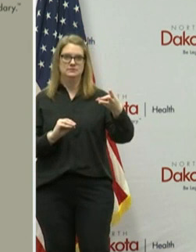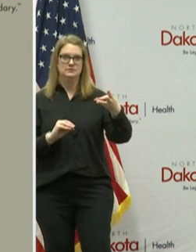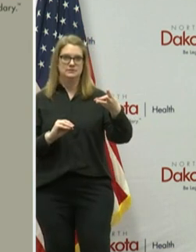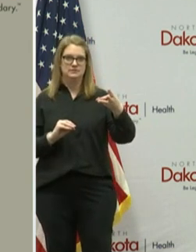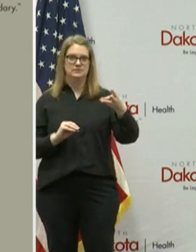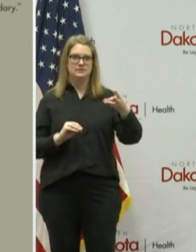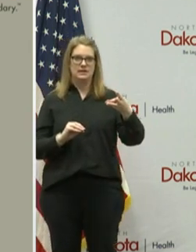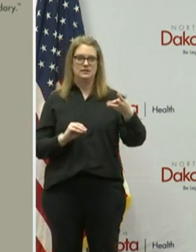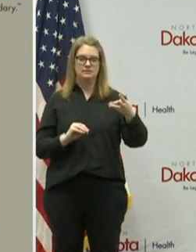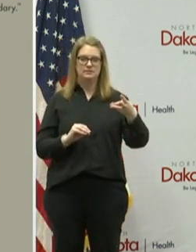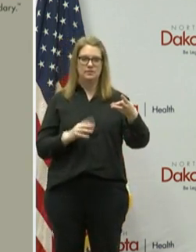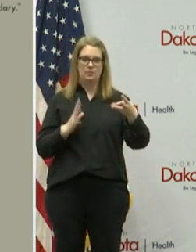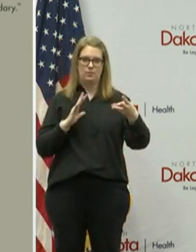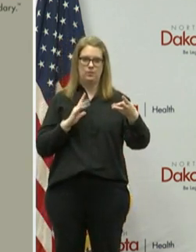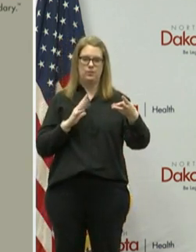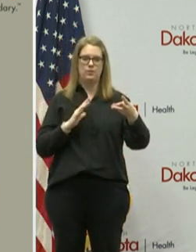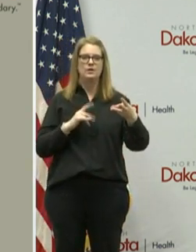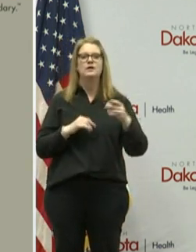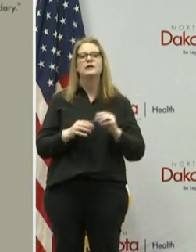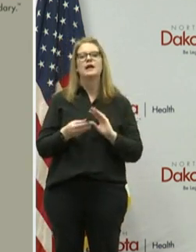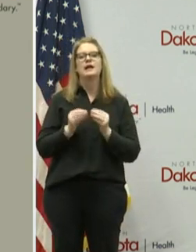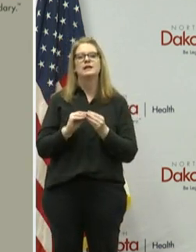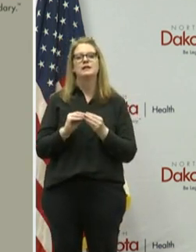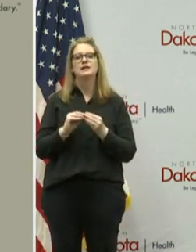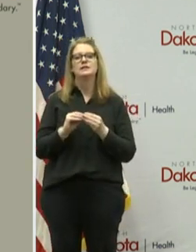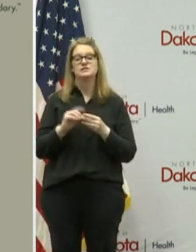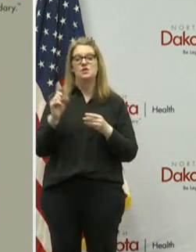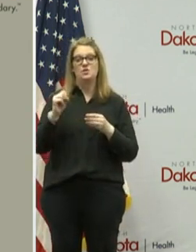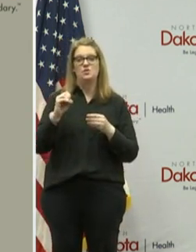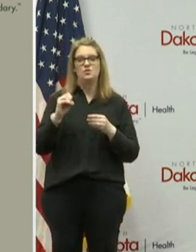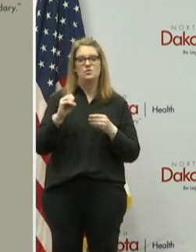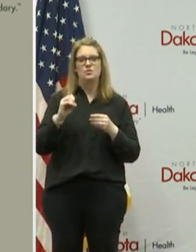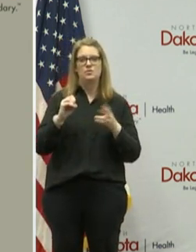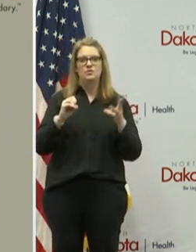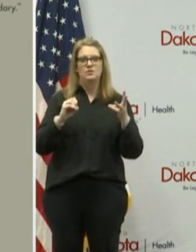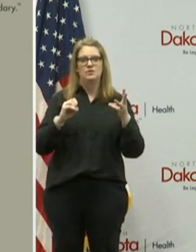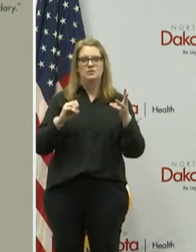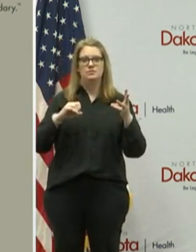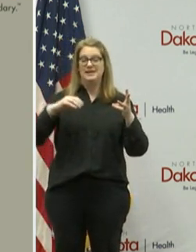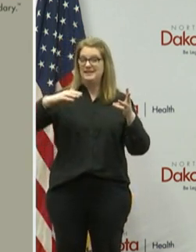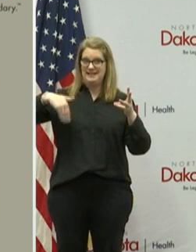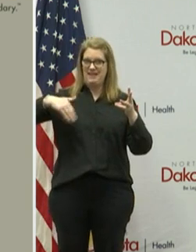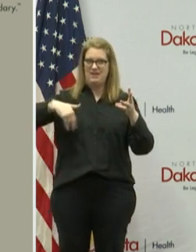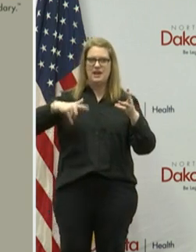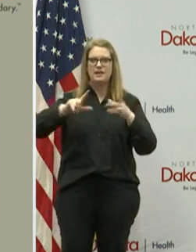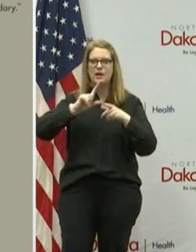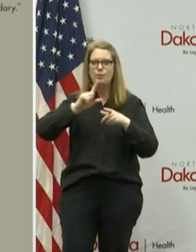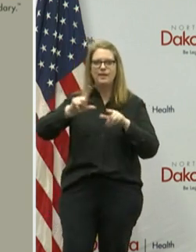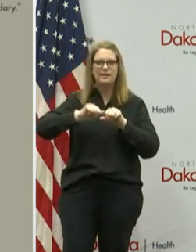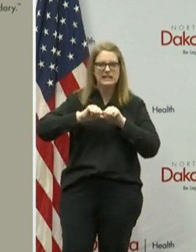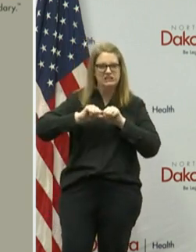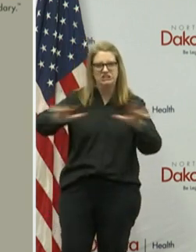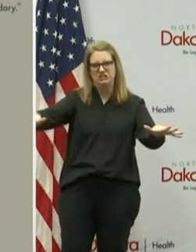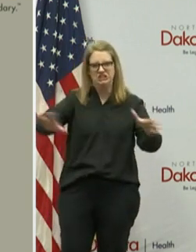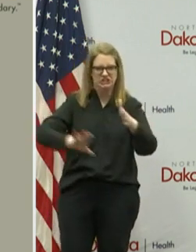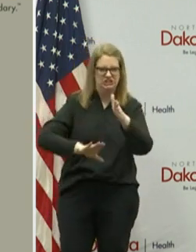COMPETITION, BUT WE'RE SLIPSTREAMING BEHIND UTAH AS WE MOVE UP THE LIST, SO WE'RE